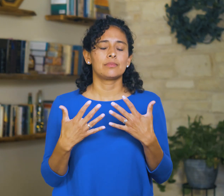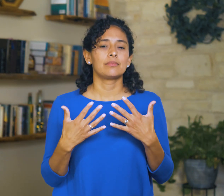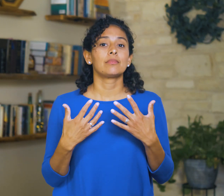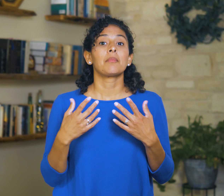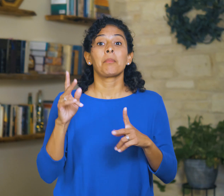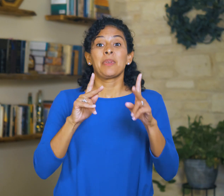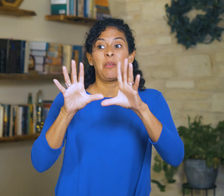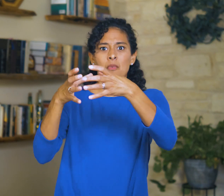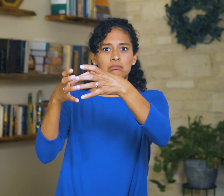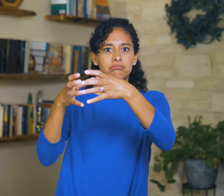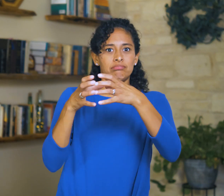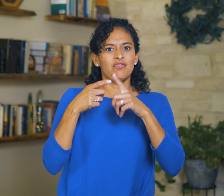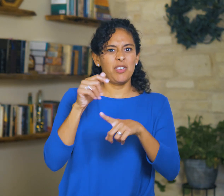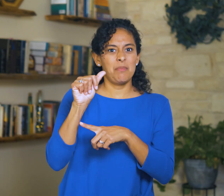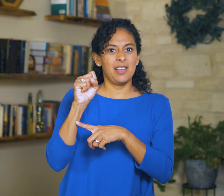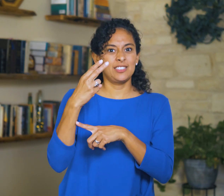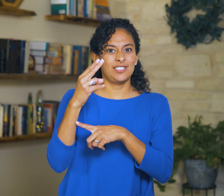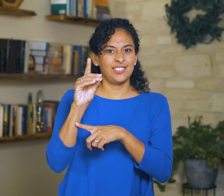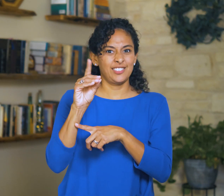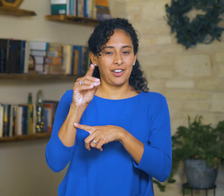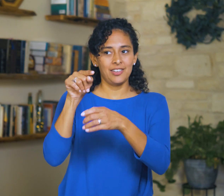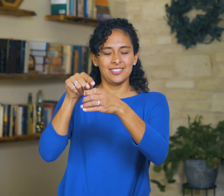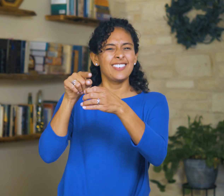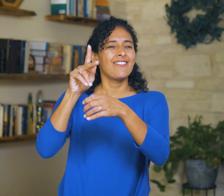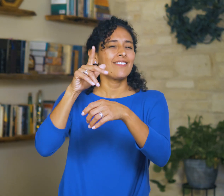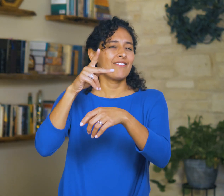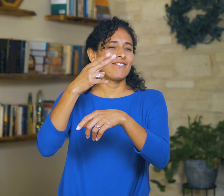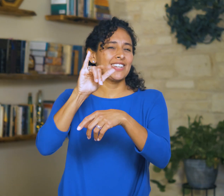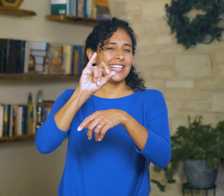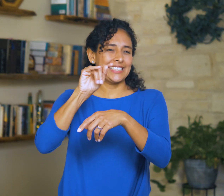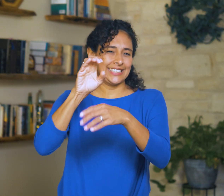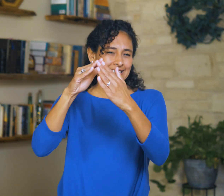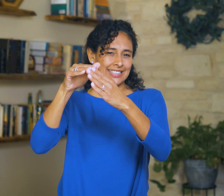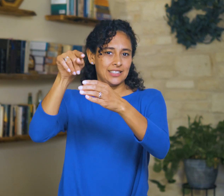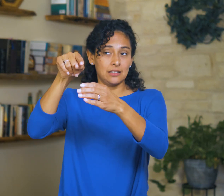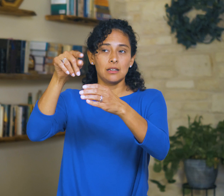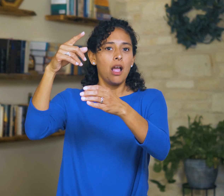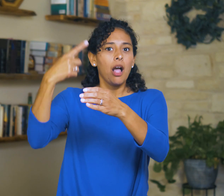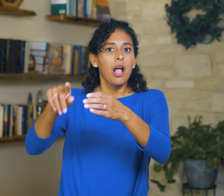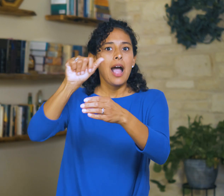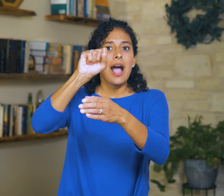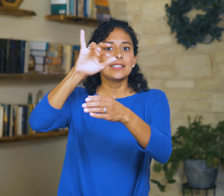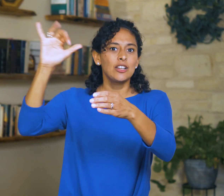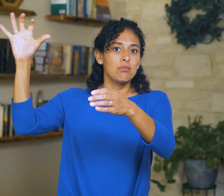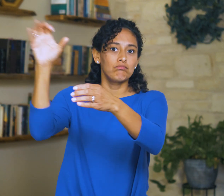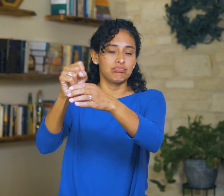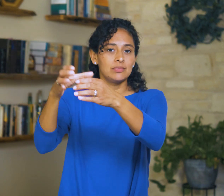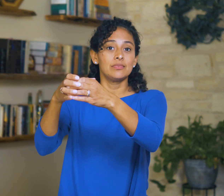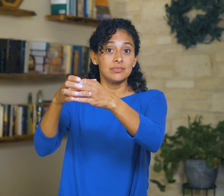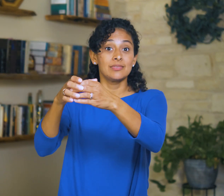Then the people of Ashdod, a Philistine city, are attacked by Assyria.